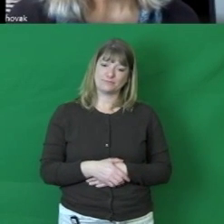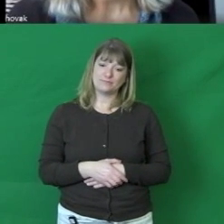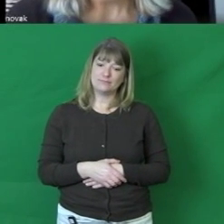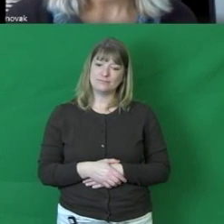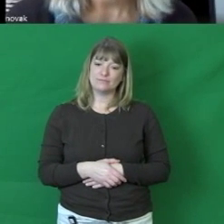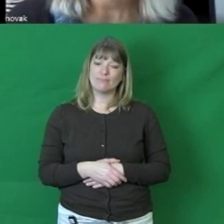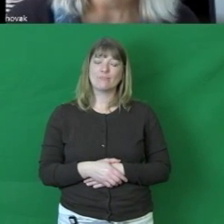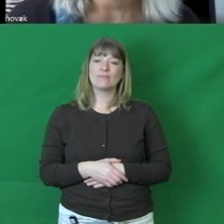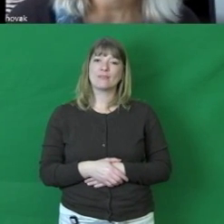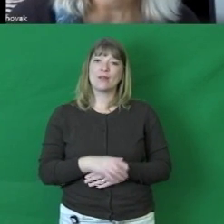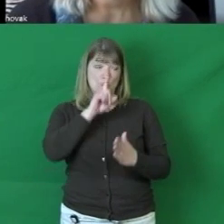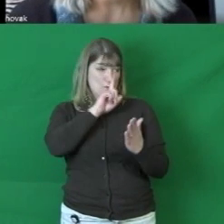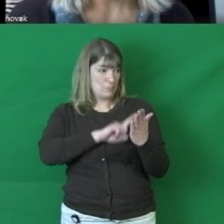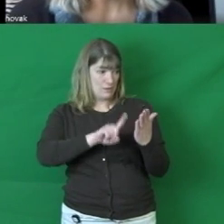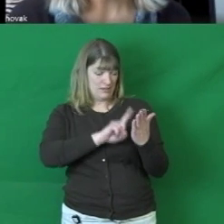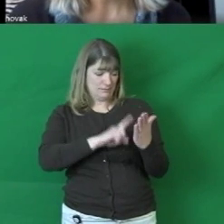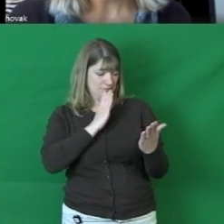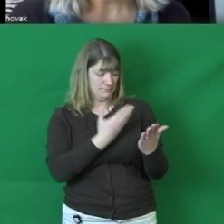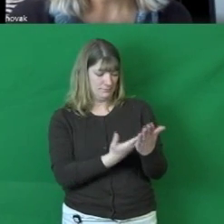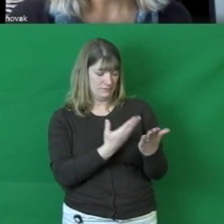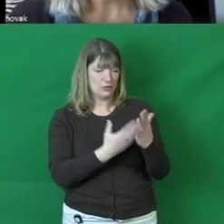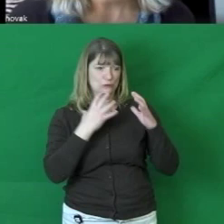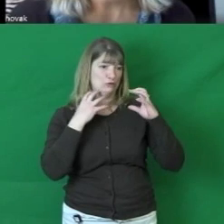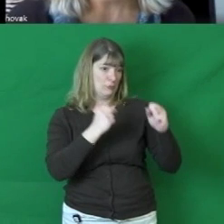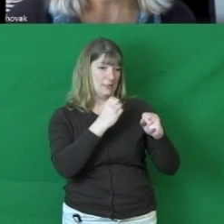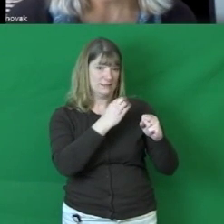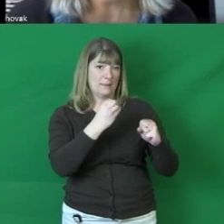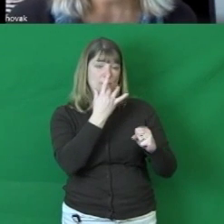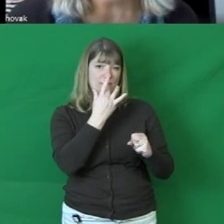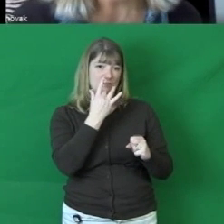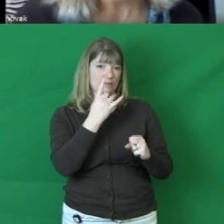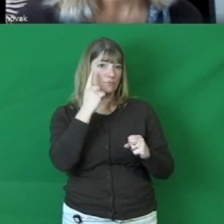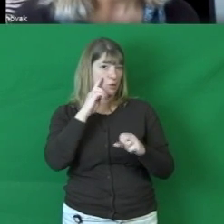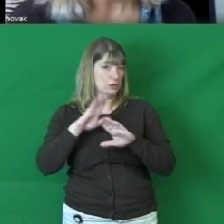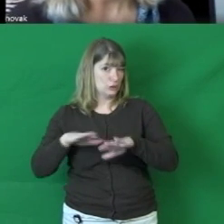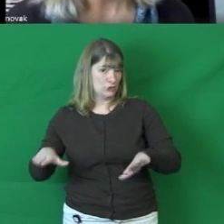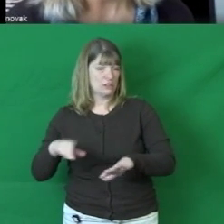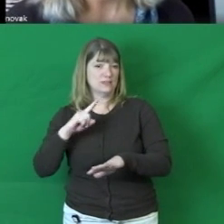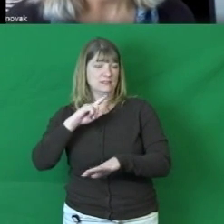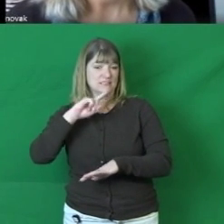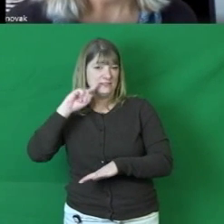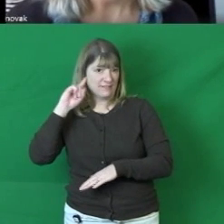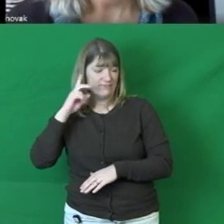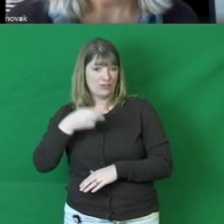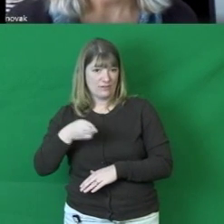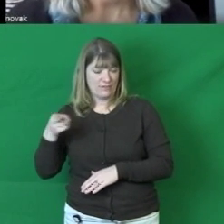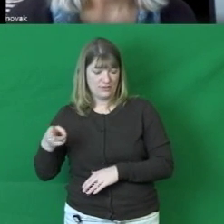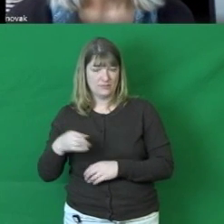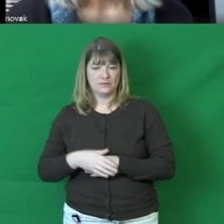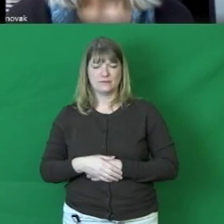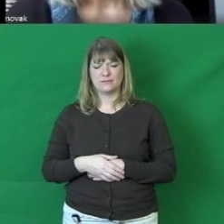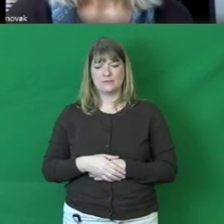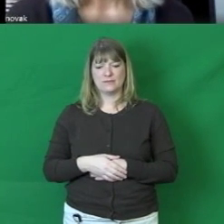Research has indicated strengths and preferences for children, who are Deaf or hard of hearing.